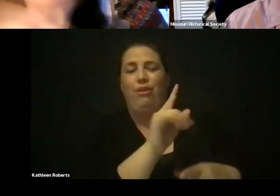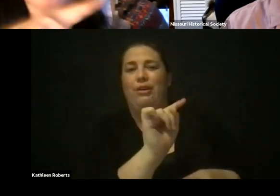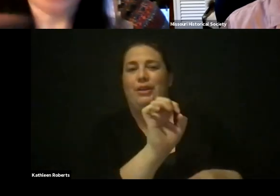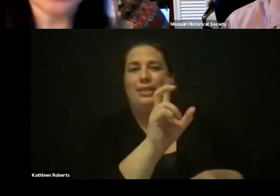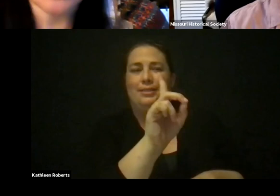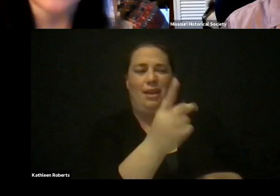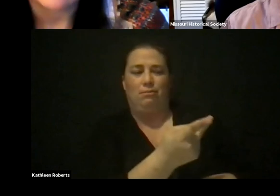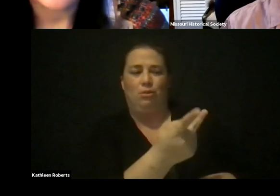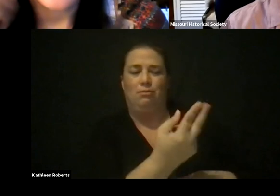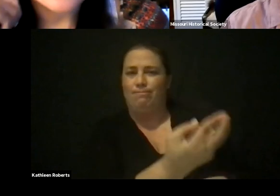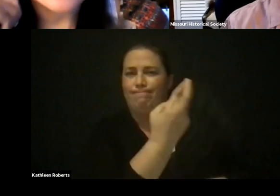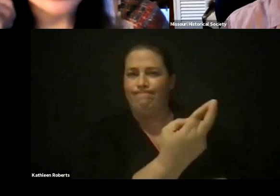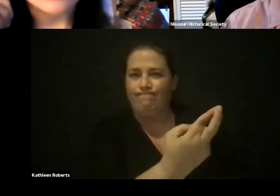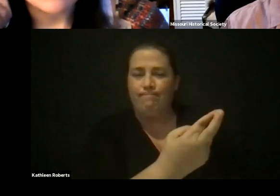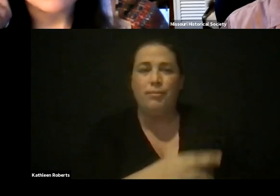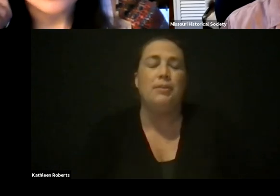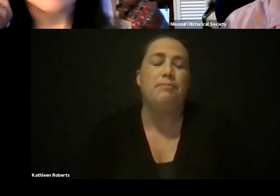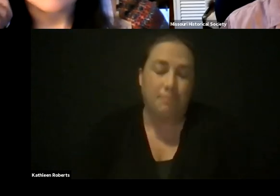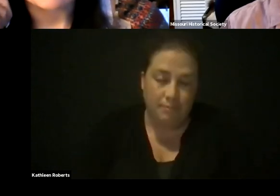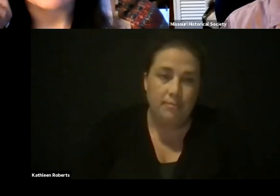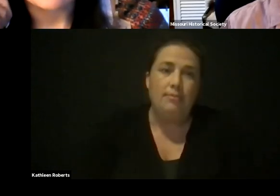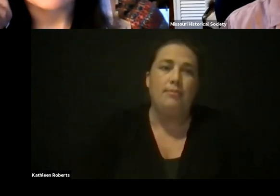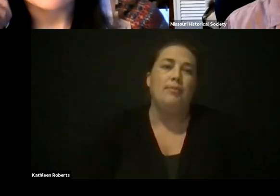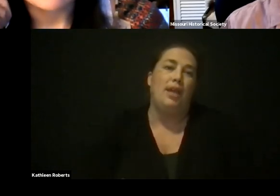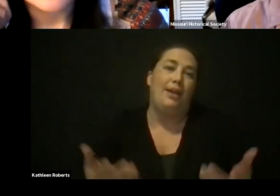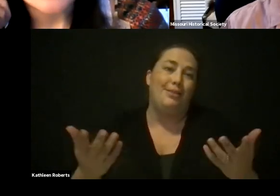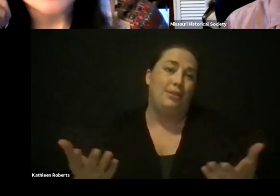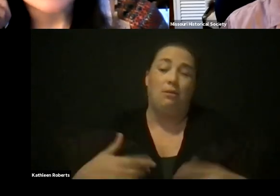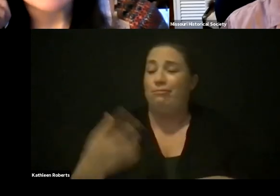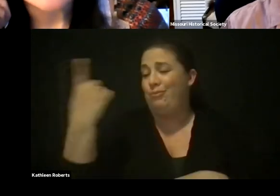know about the food, we want to know, different traditions. And